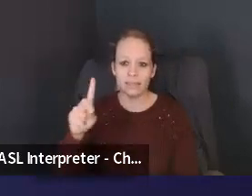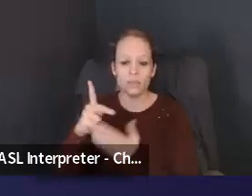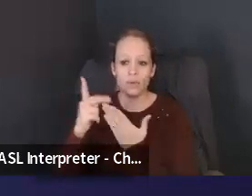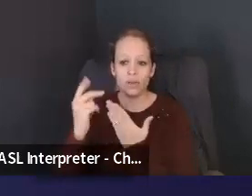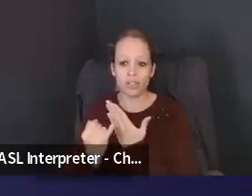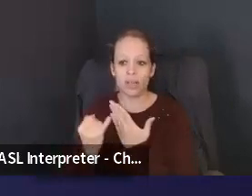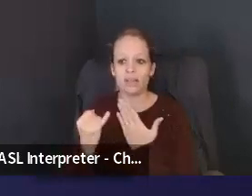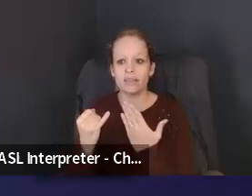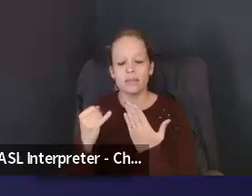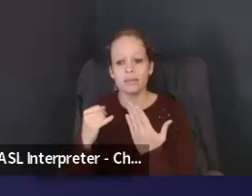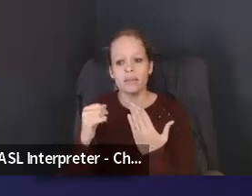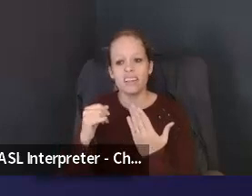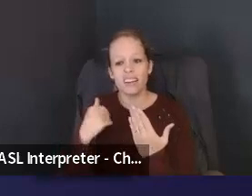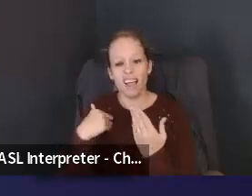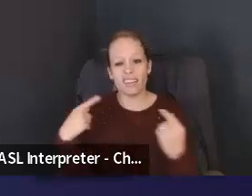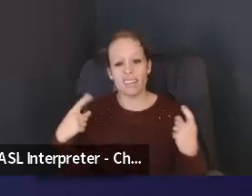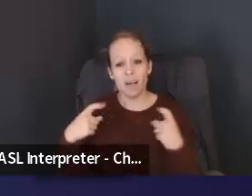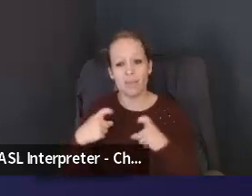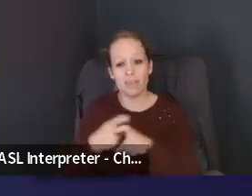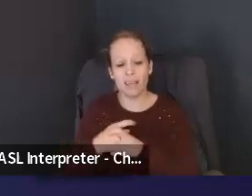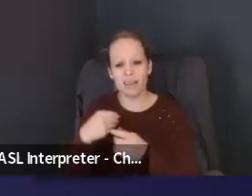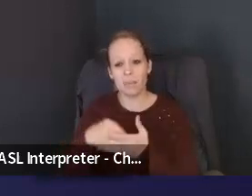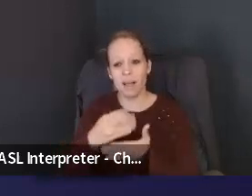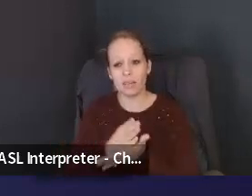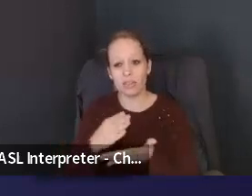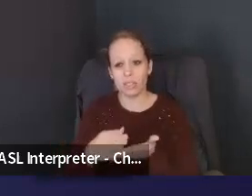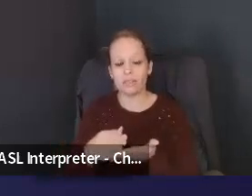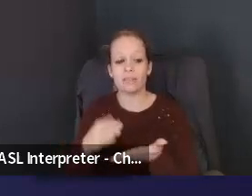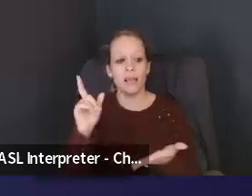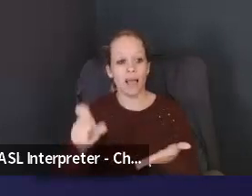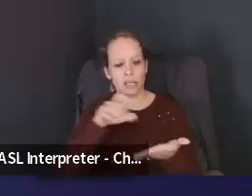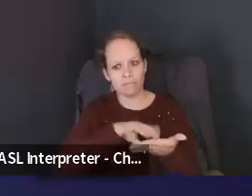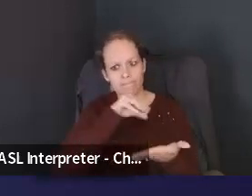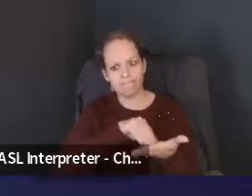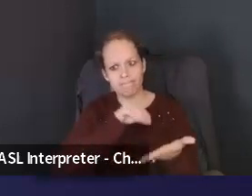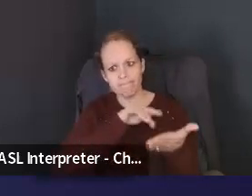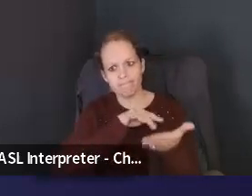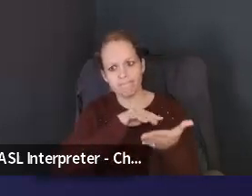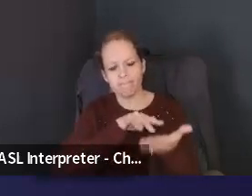to say, a pretty complicated budget where we had to learn some things on the fly and